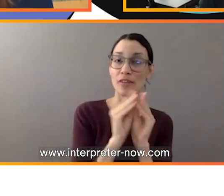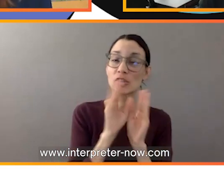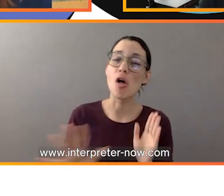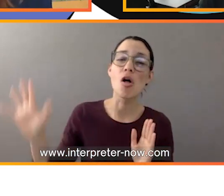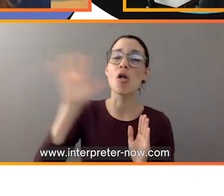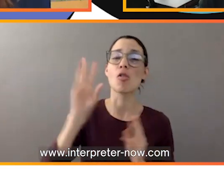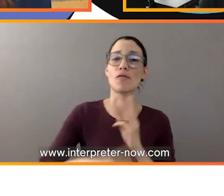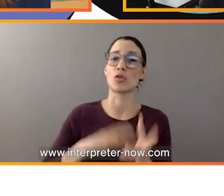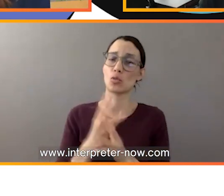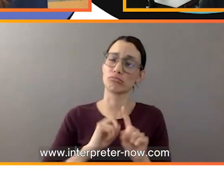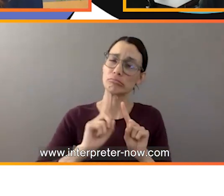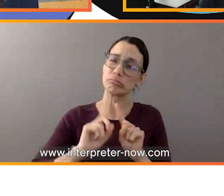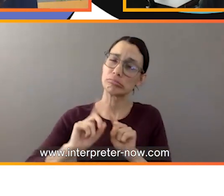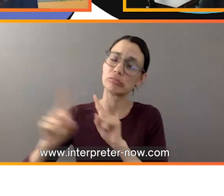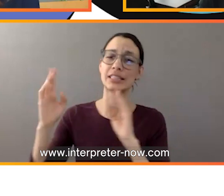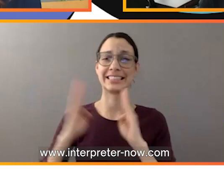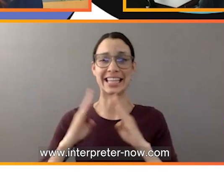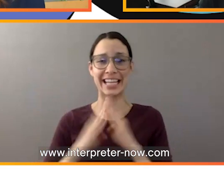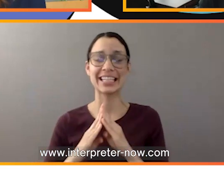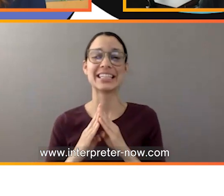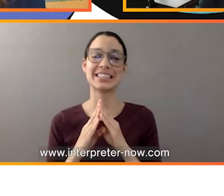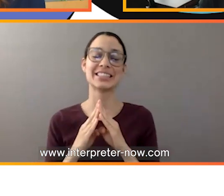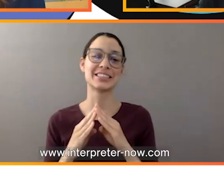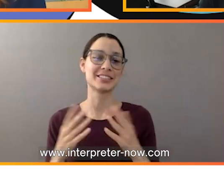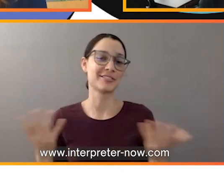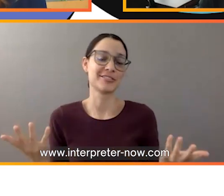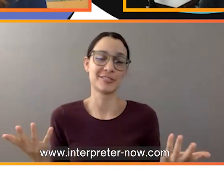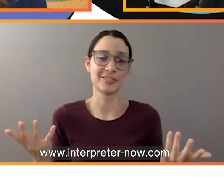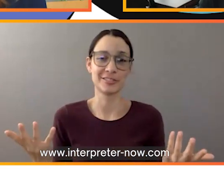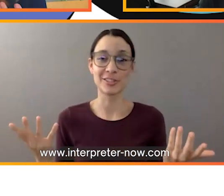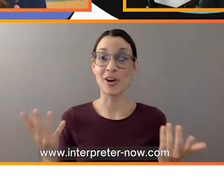the world, many different cities around the world.